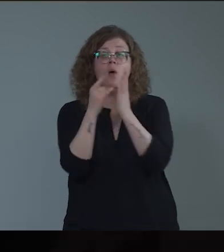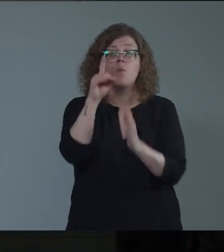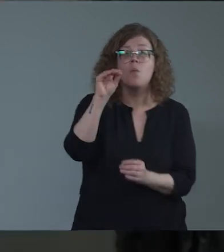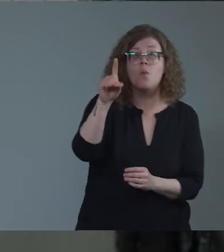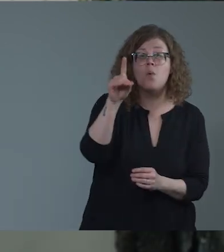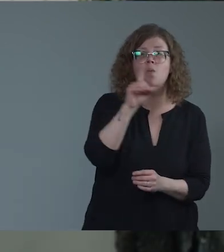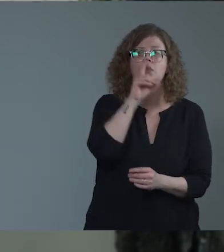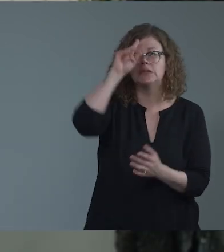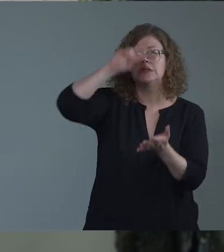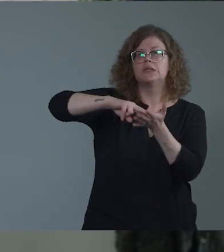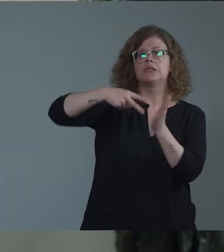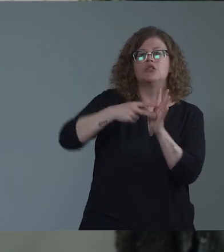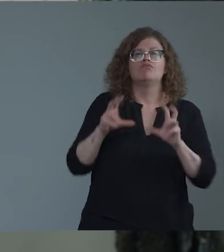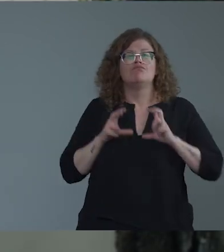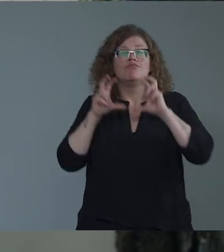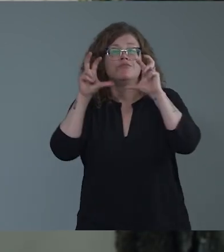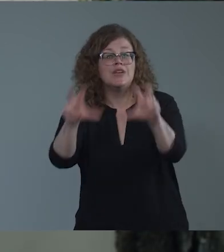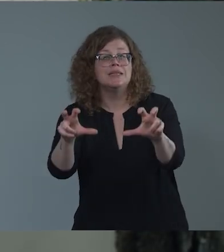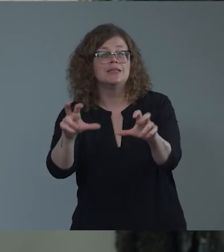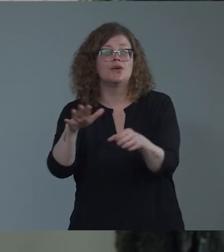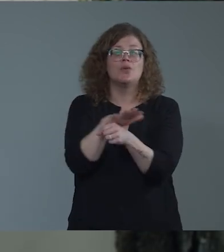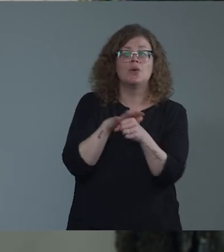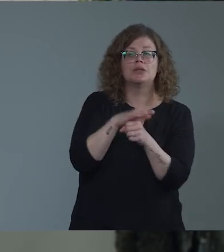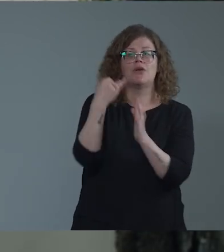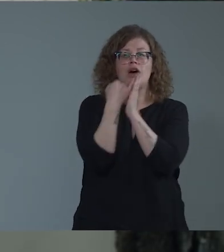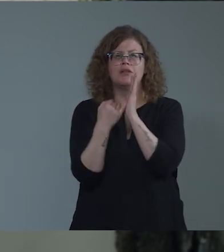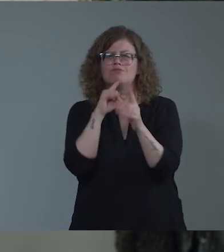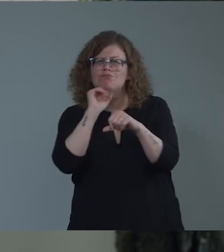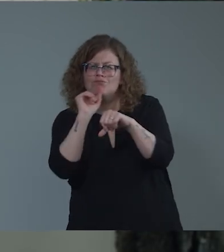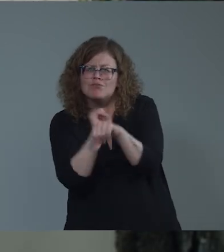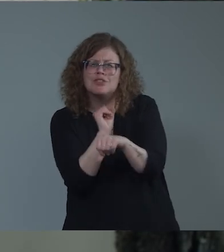It's really important, in the public art program, to have a balance